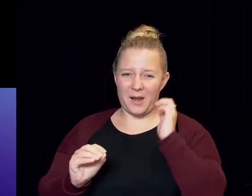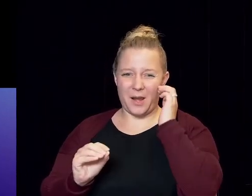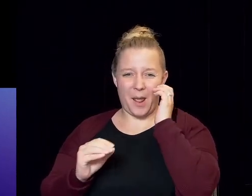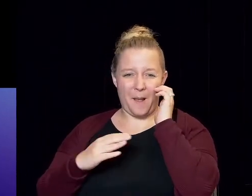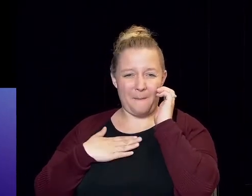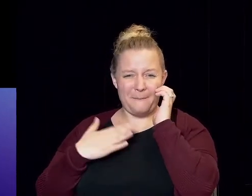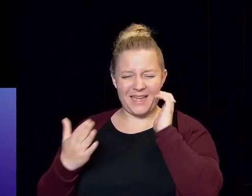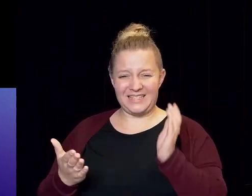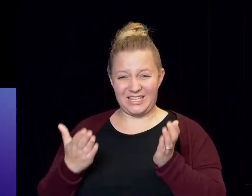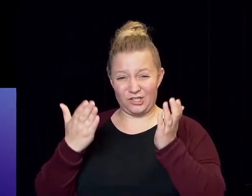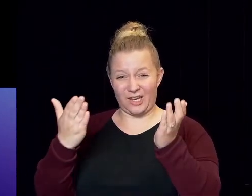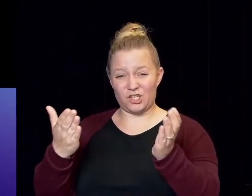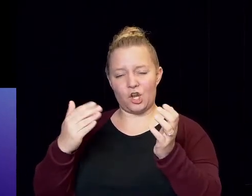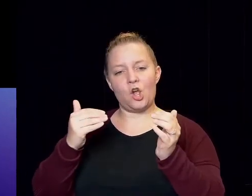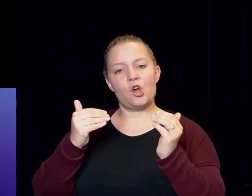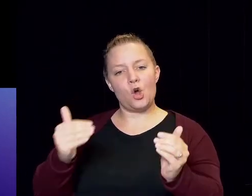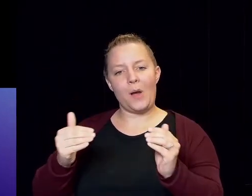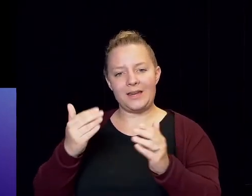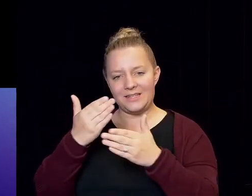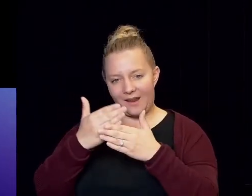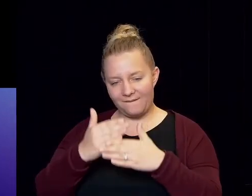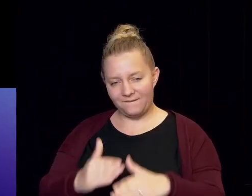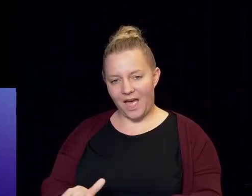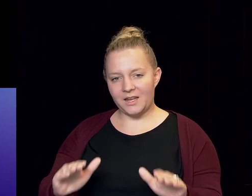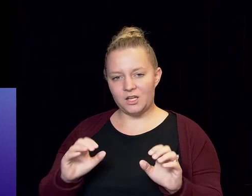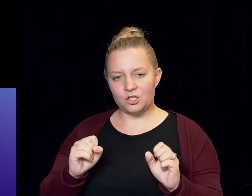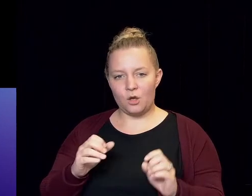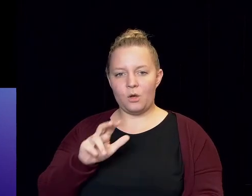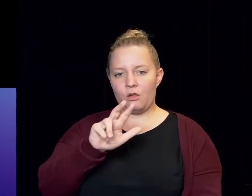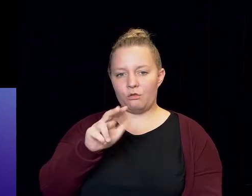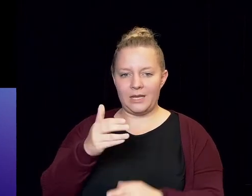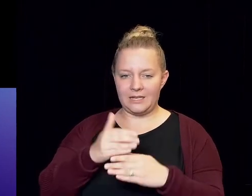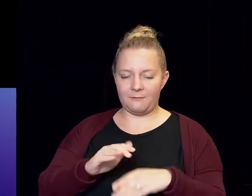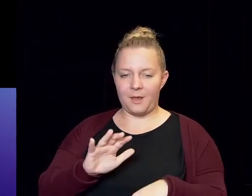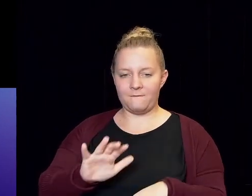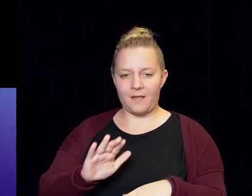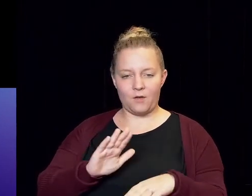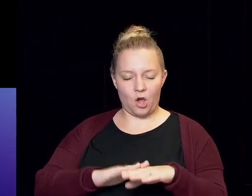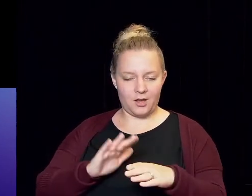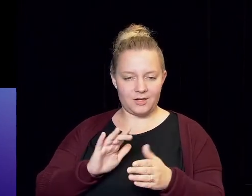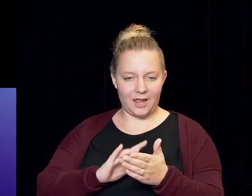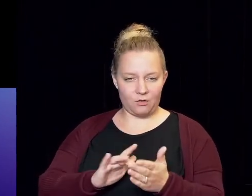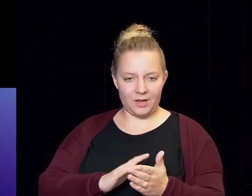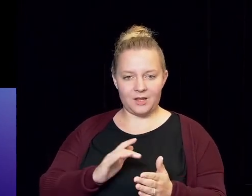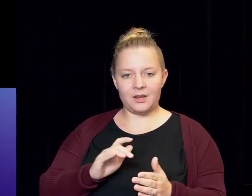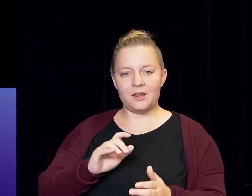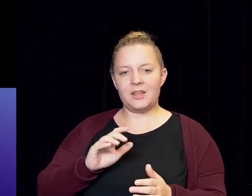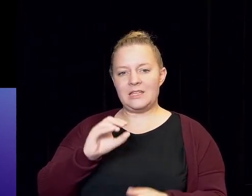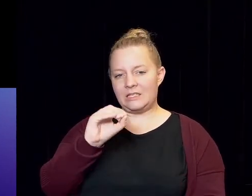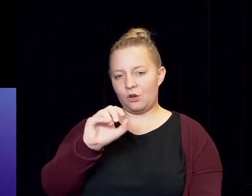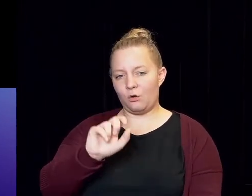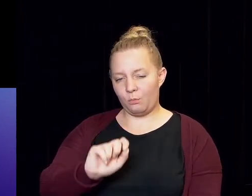to you would be to go ahead and divide that. So, 3 divided by 5 on your calculator is 0.6.